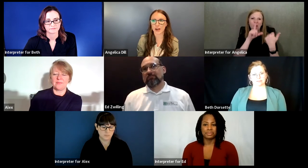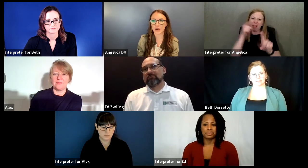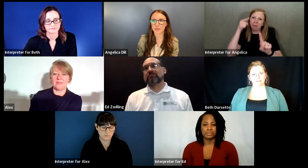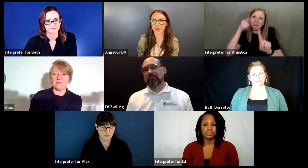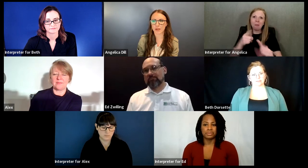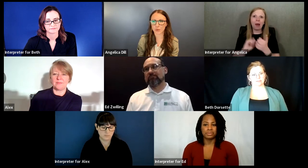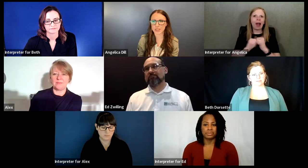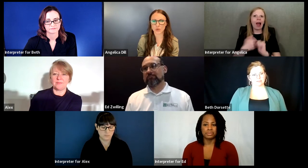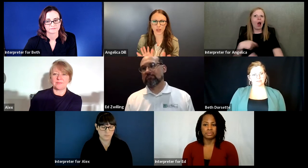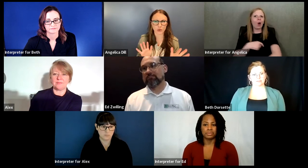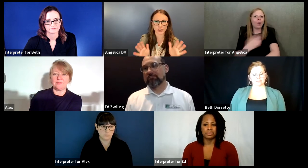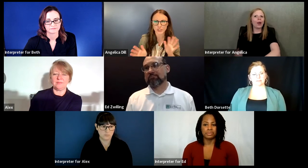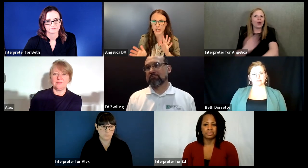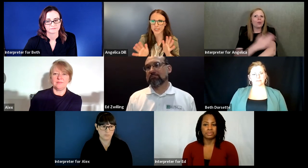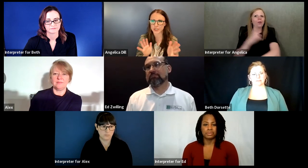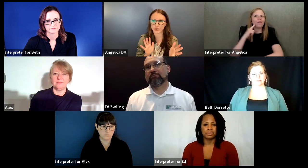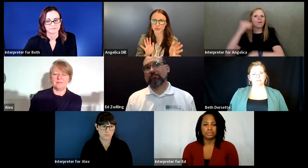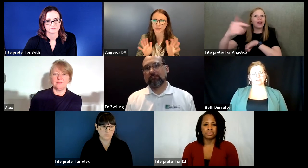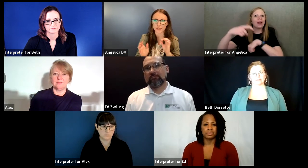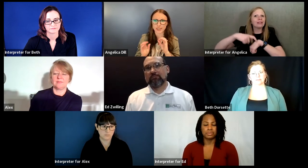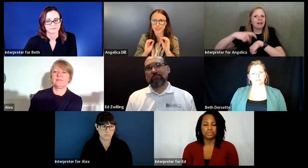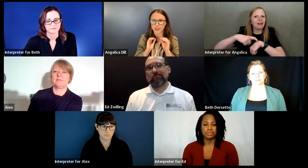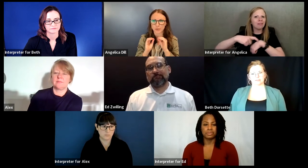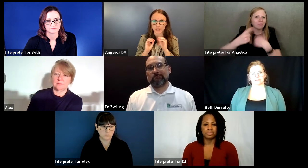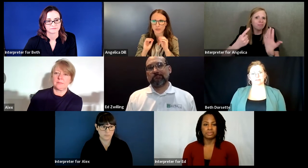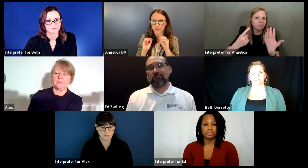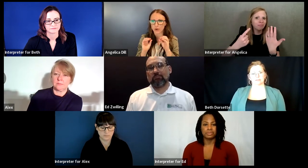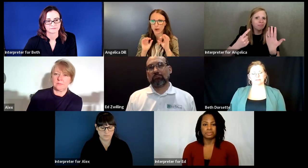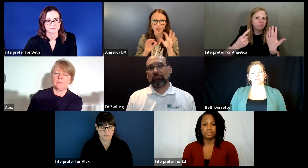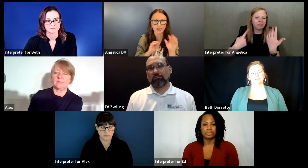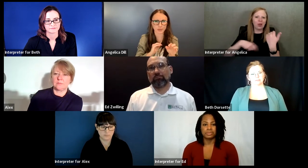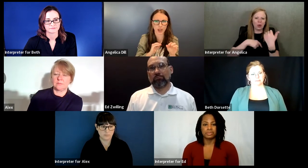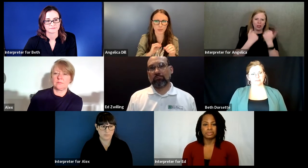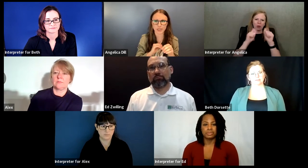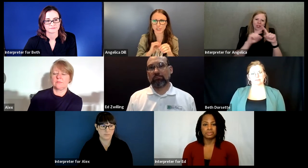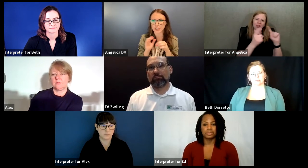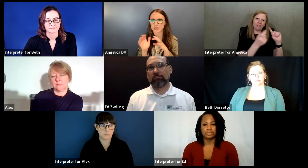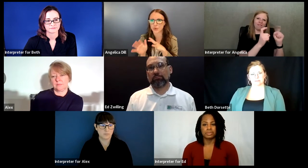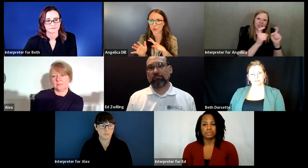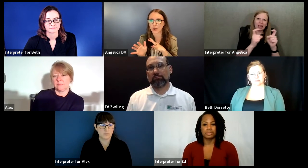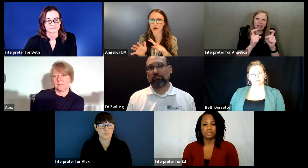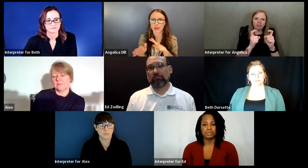Every once in a while we're just trying to fix a little bit of how do we set up accommodations.